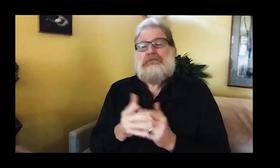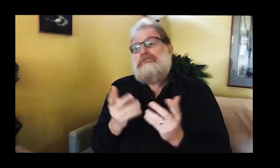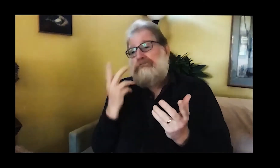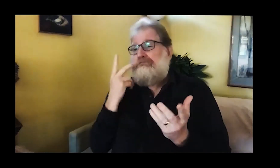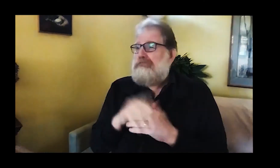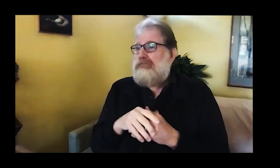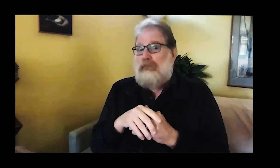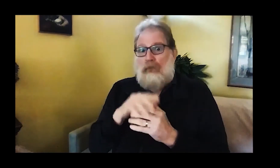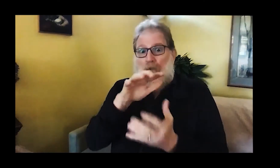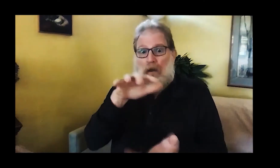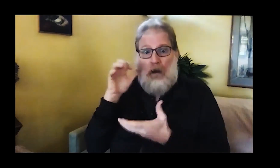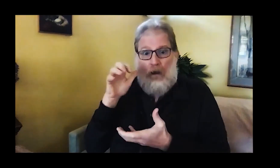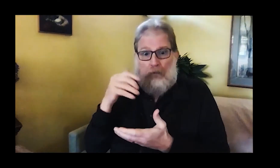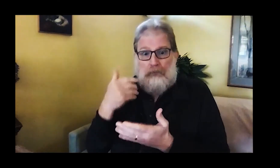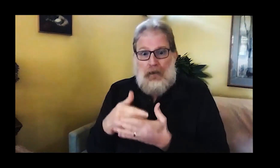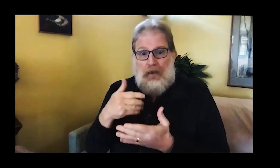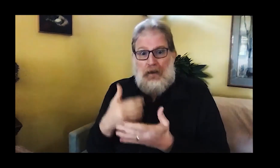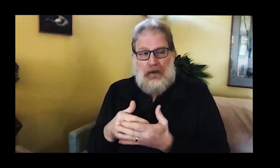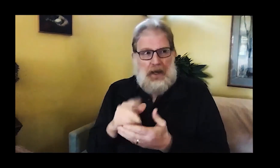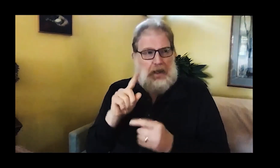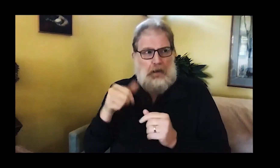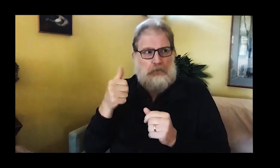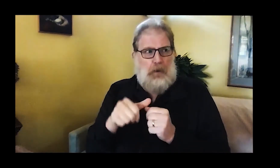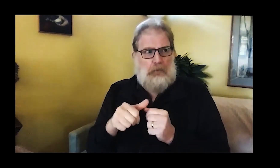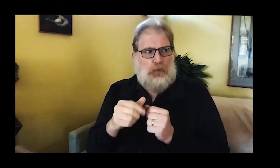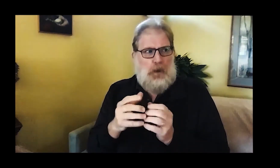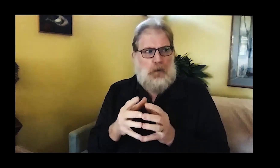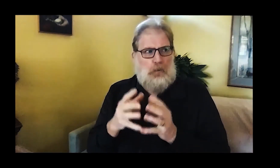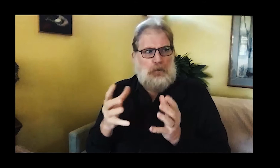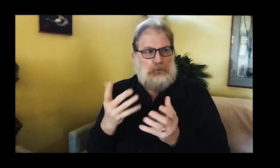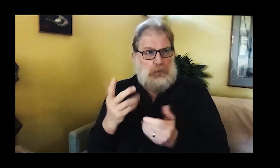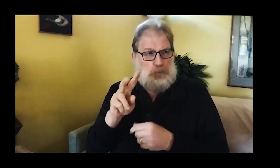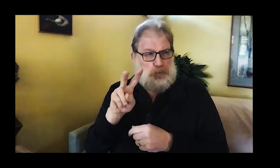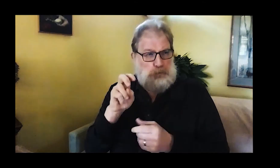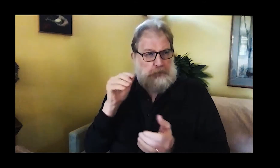and sent in our proposal. And we were so surprised to receive money. I think it was,